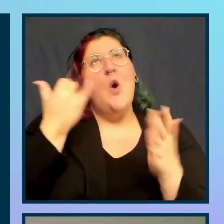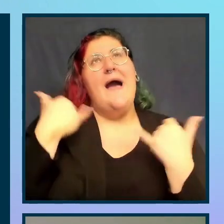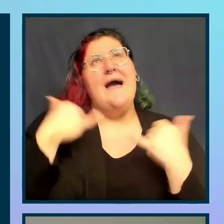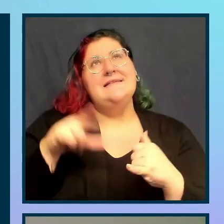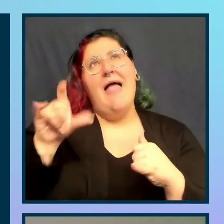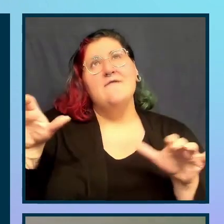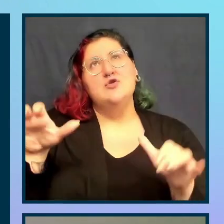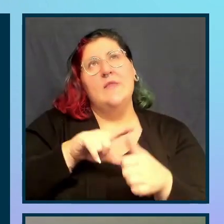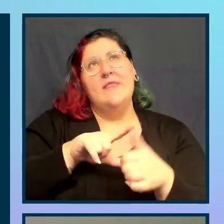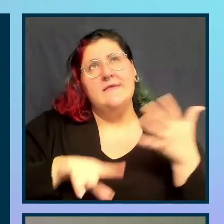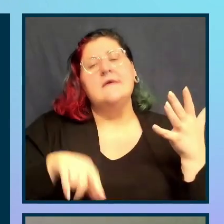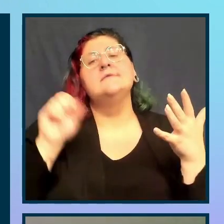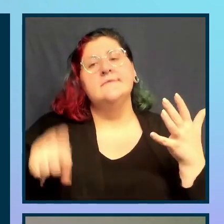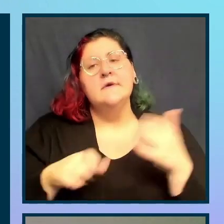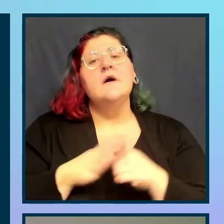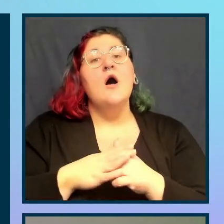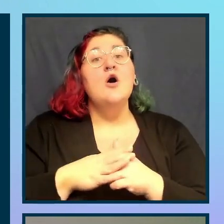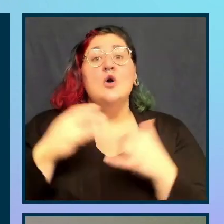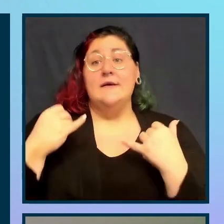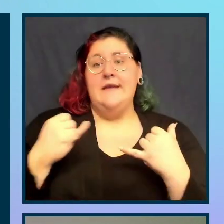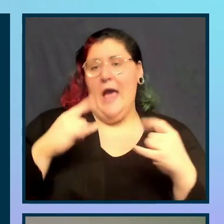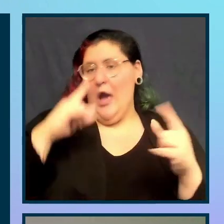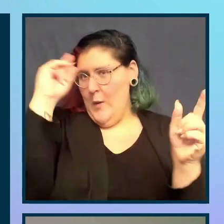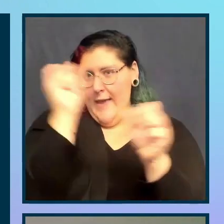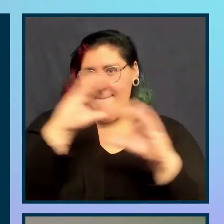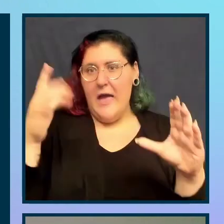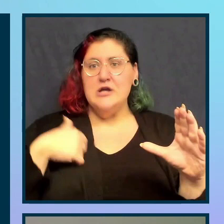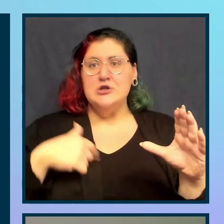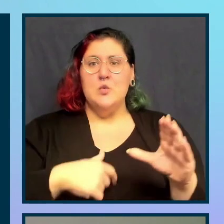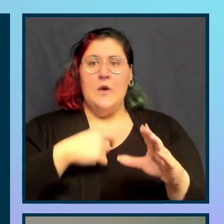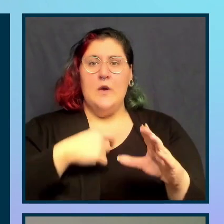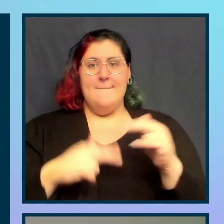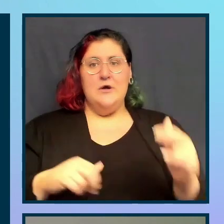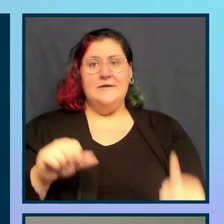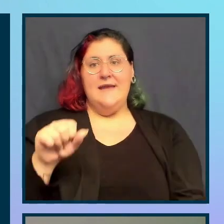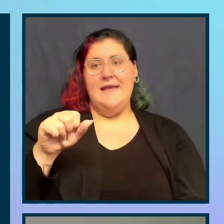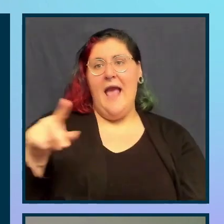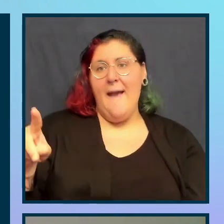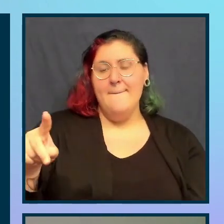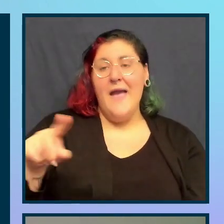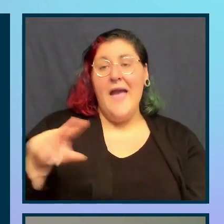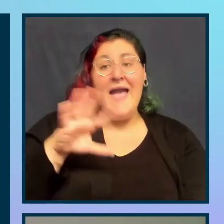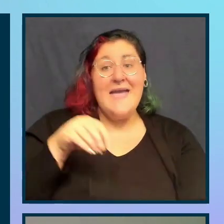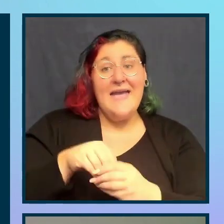Let's imagine we're building an application and within that application, there's a UI that users need to frequently do